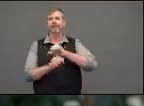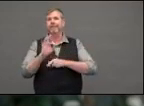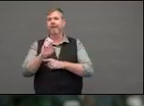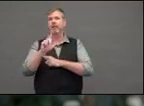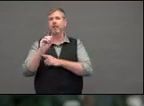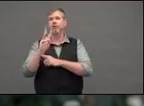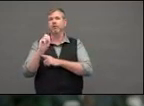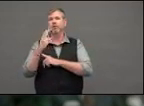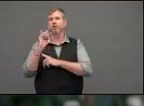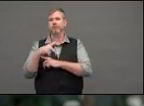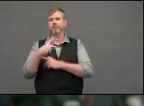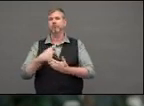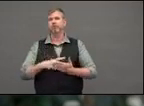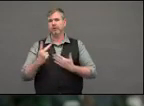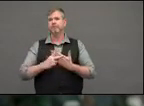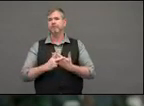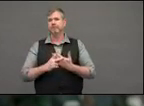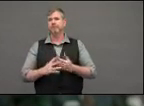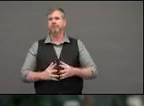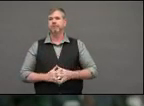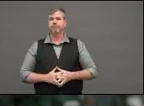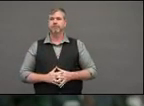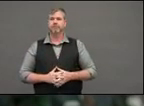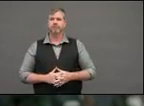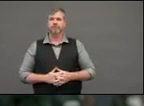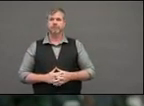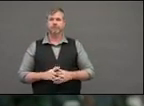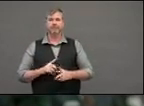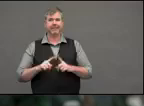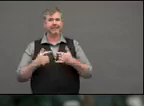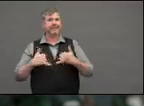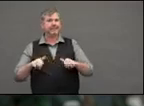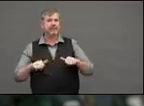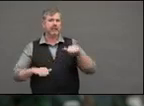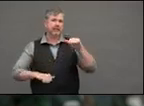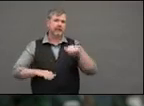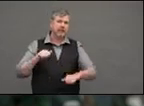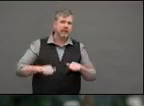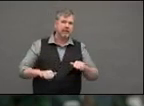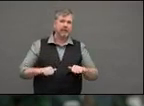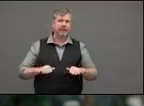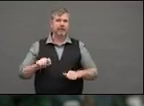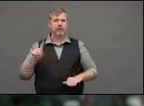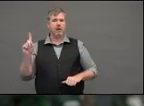uncertainty about where i could um apply and that's